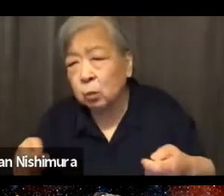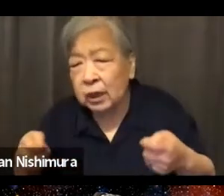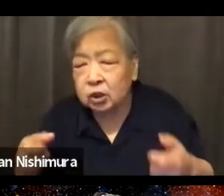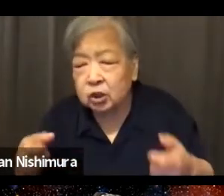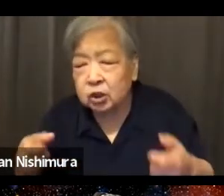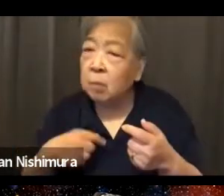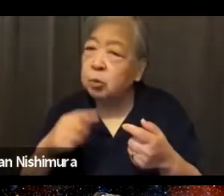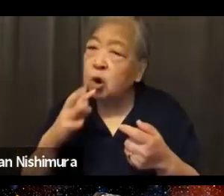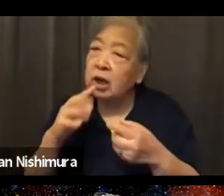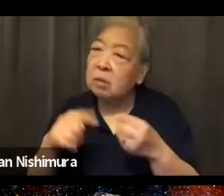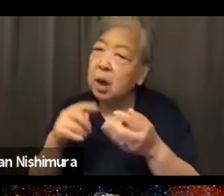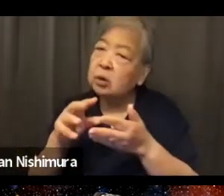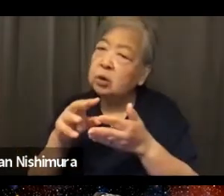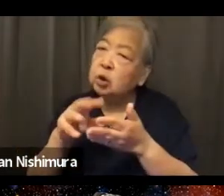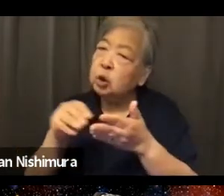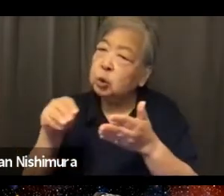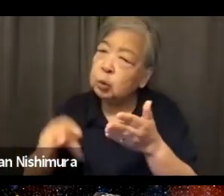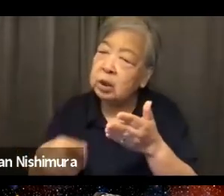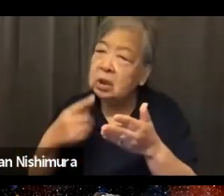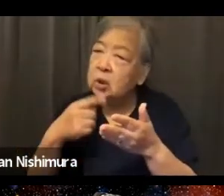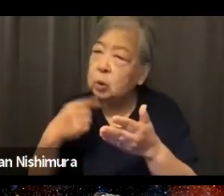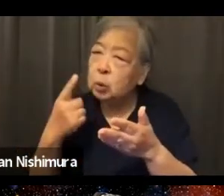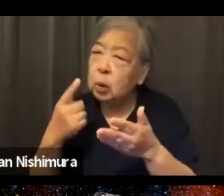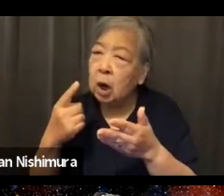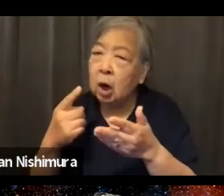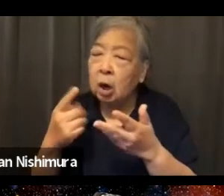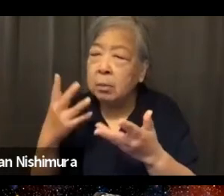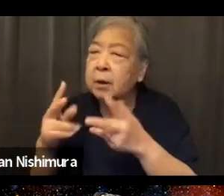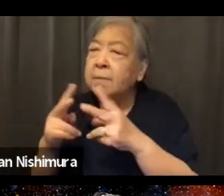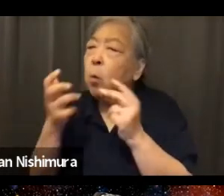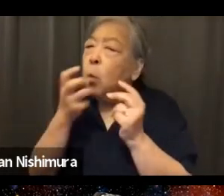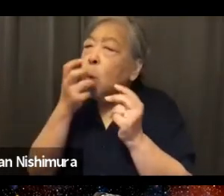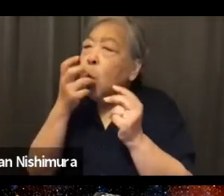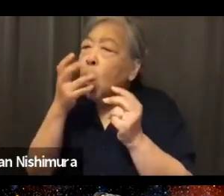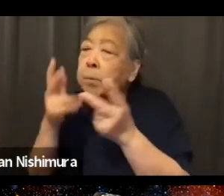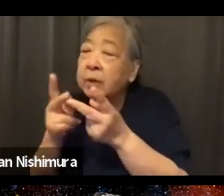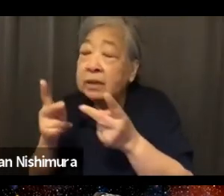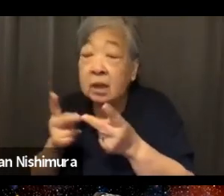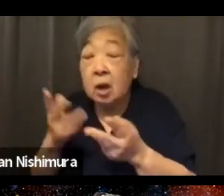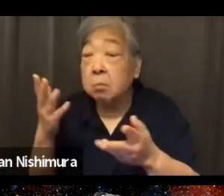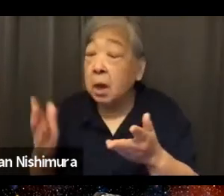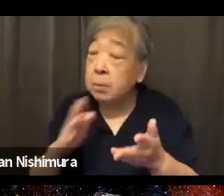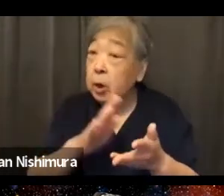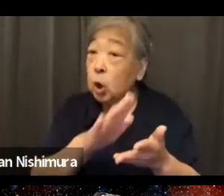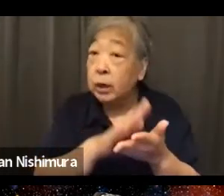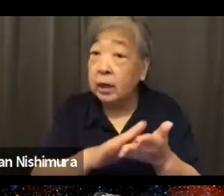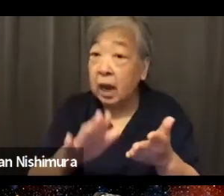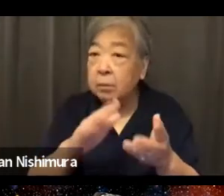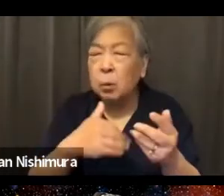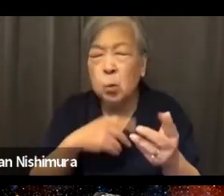students that may be coming from very typically warm places and let's say your campus has very severe winters.